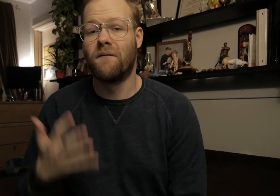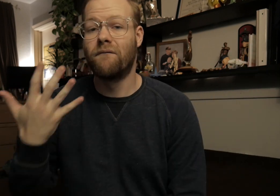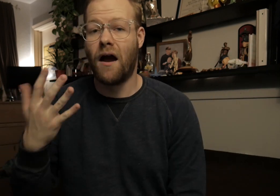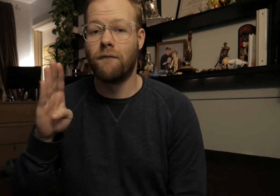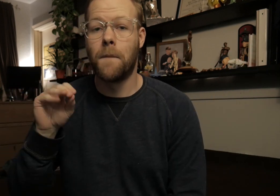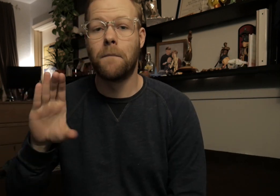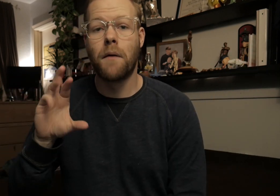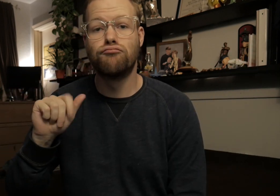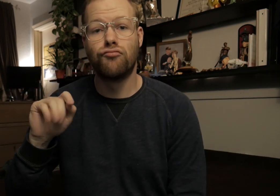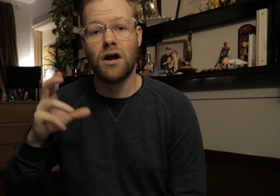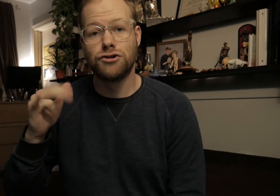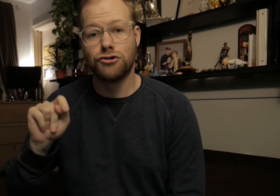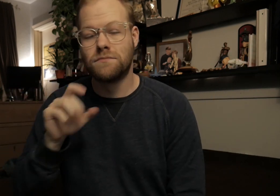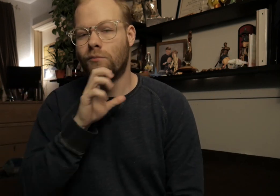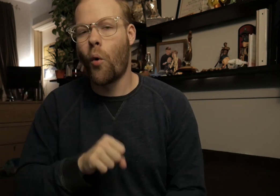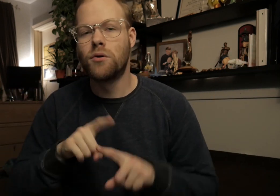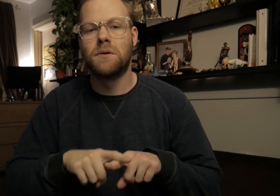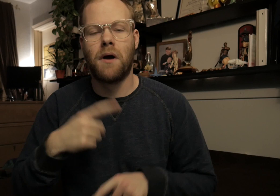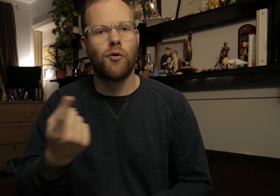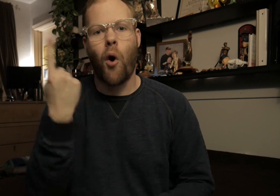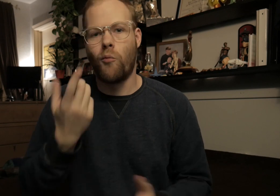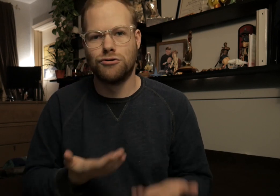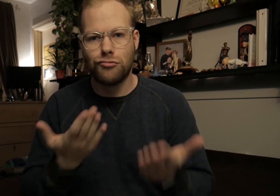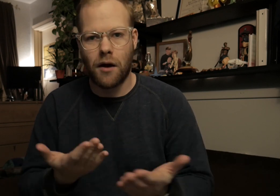5. Bob Cratchit - An old dependable that you always recommend.